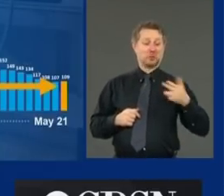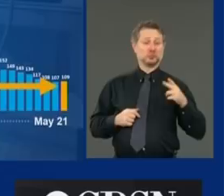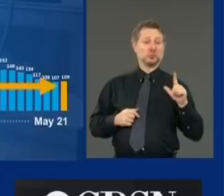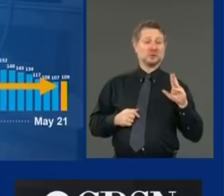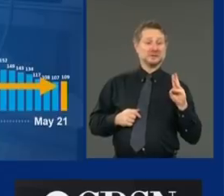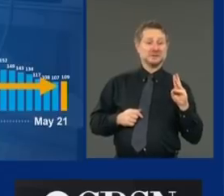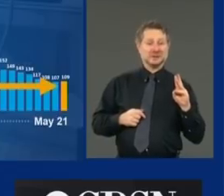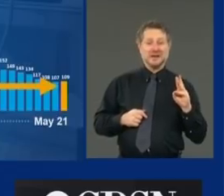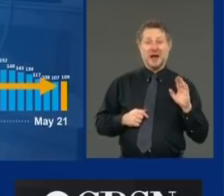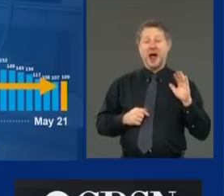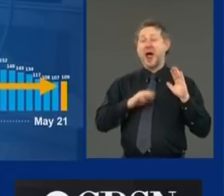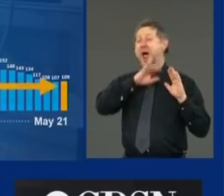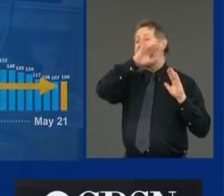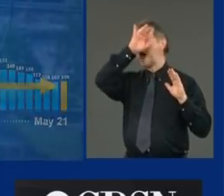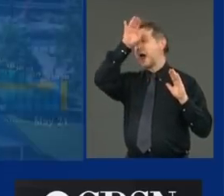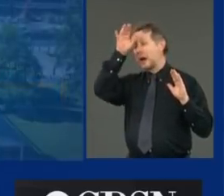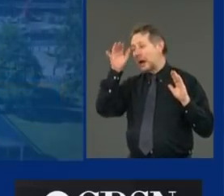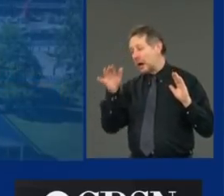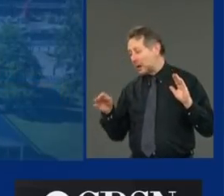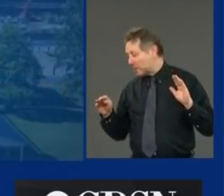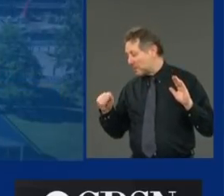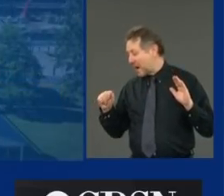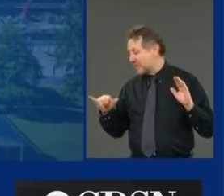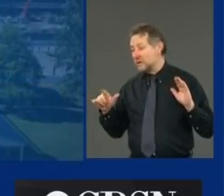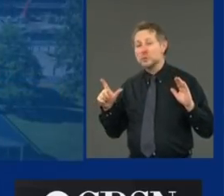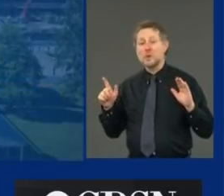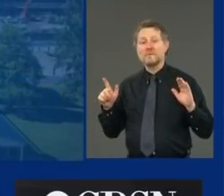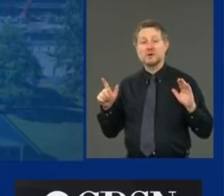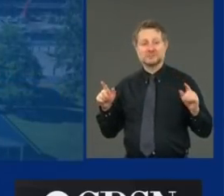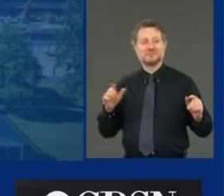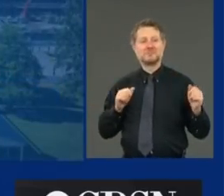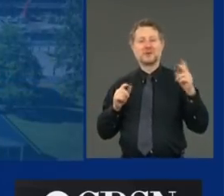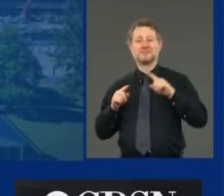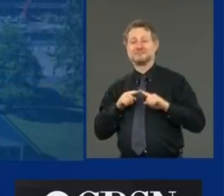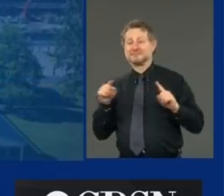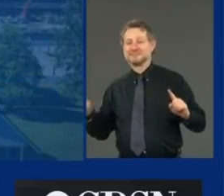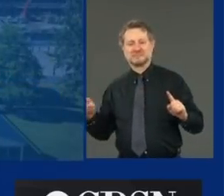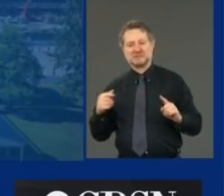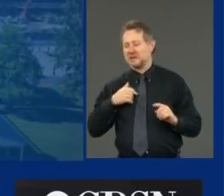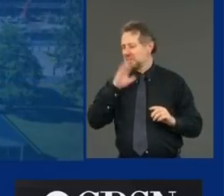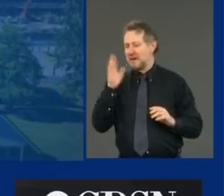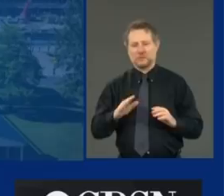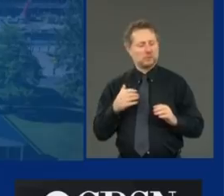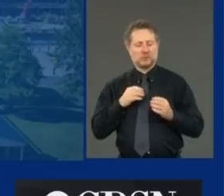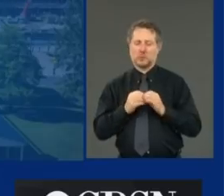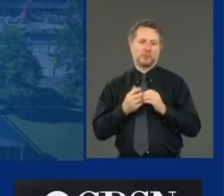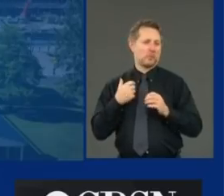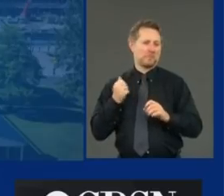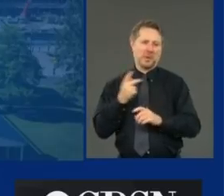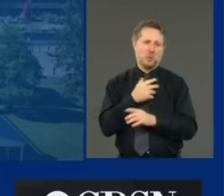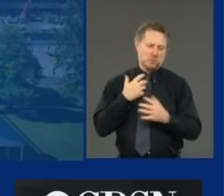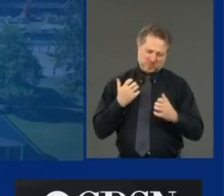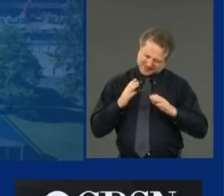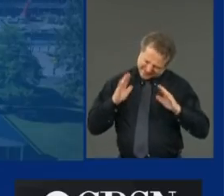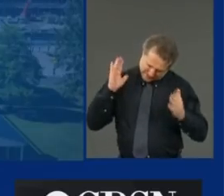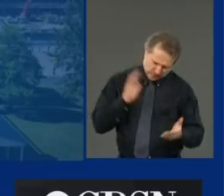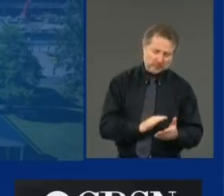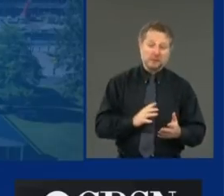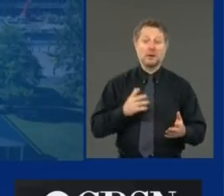AGAIN, YOU SEE HOW QUICK THAT SPIKE WENT UP AND YOU SEE HOW SLOW IT IS TO COME DOWN.